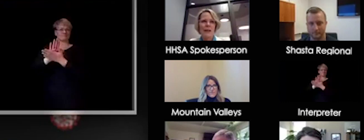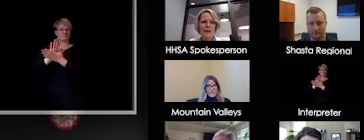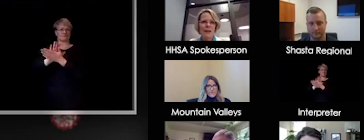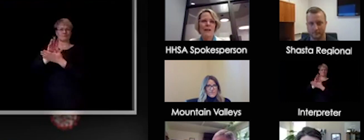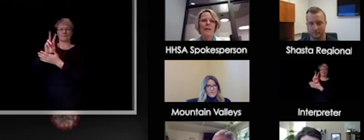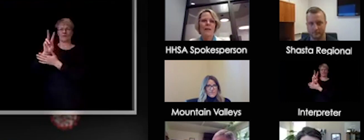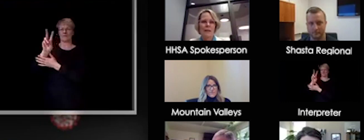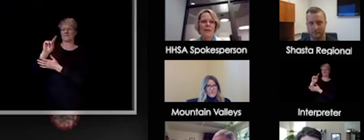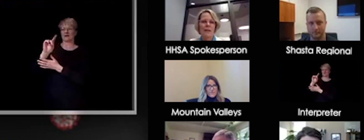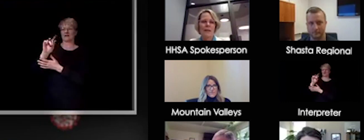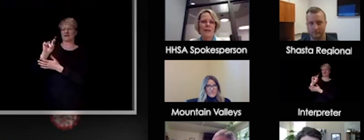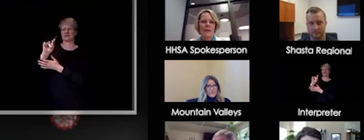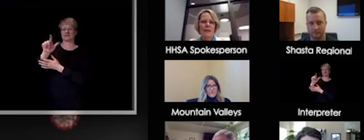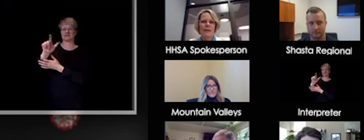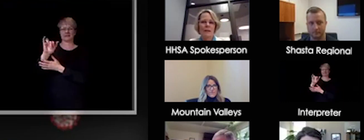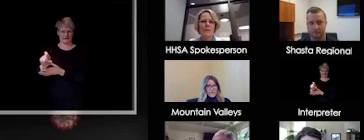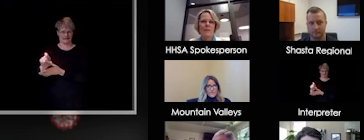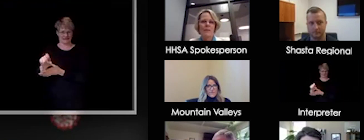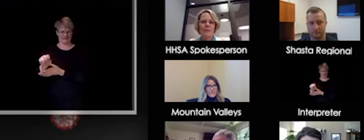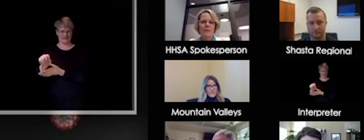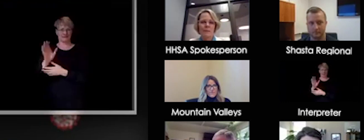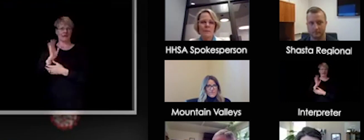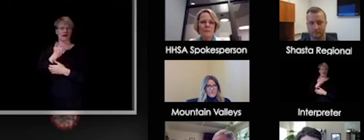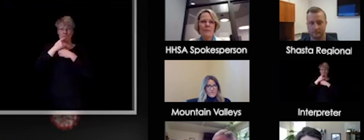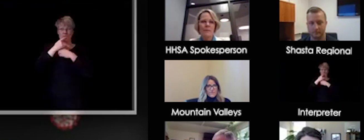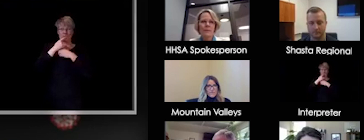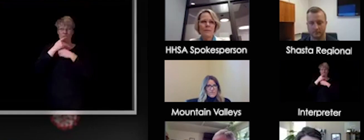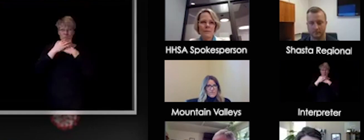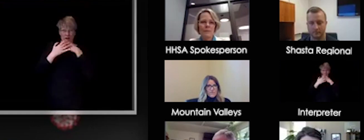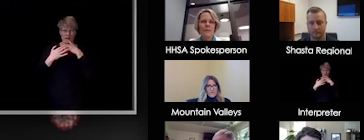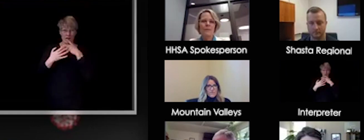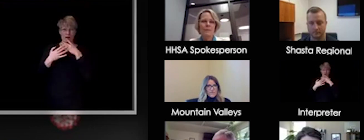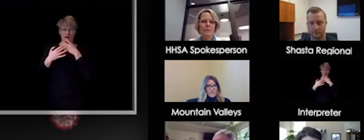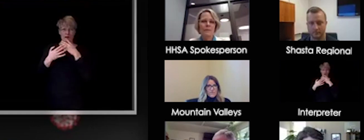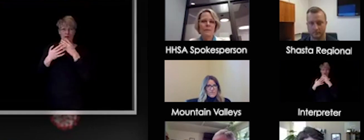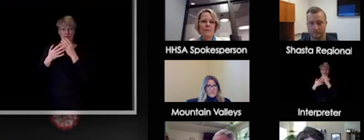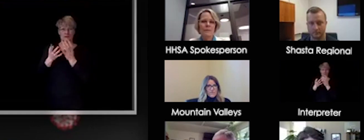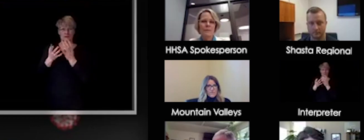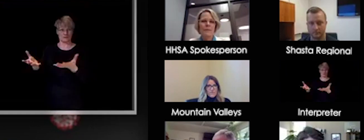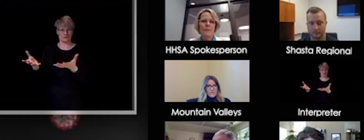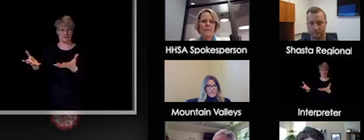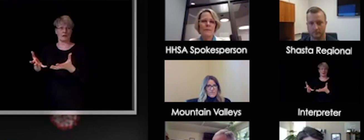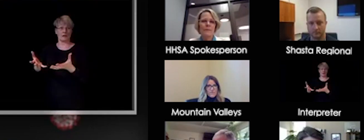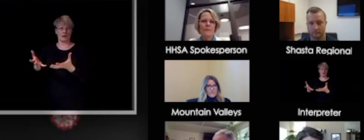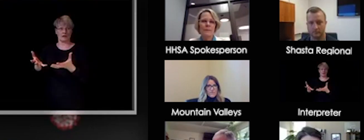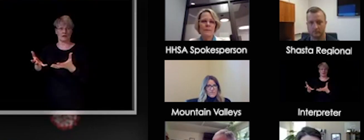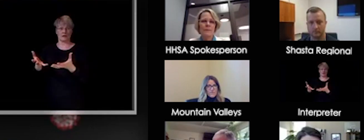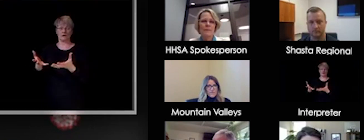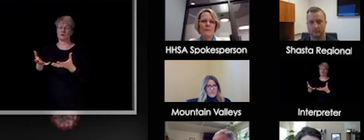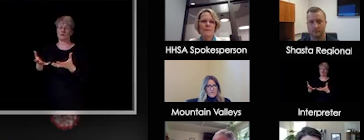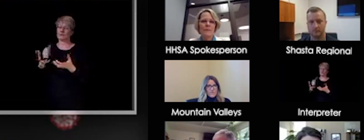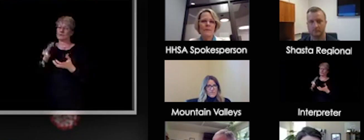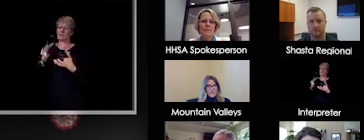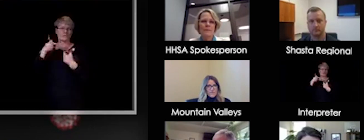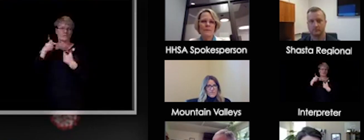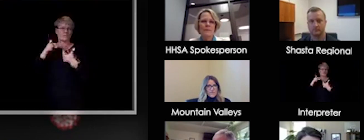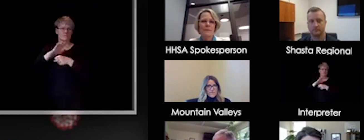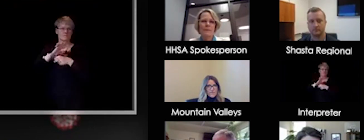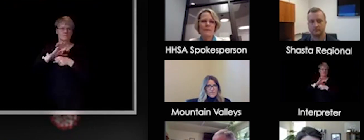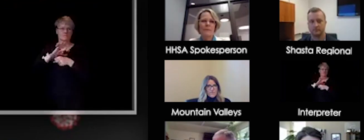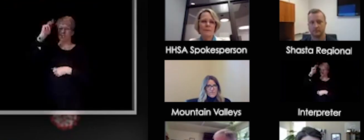three. Our blood supply is in shortage in Northern California. So, if you want to do